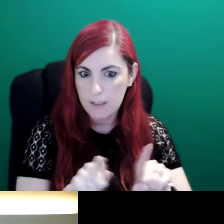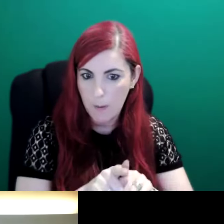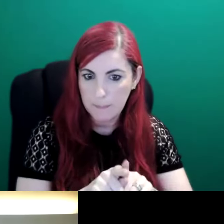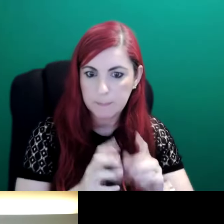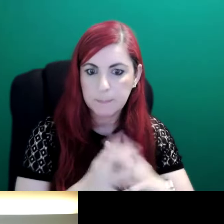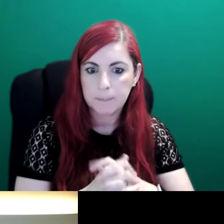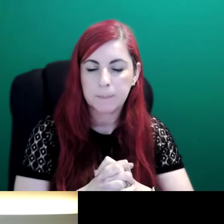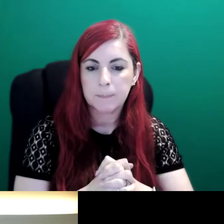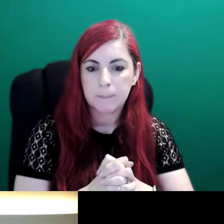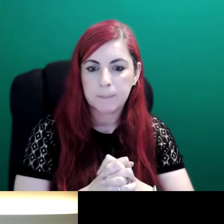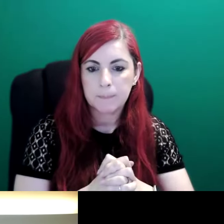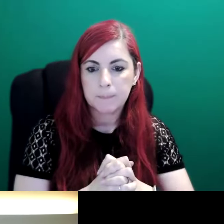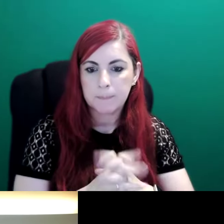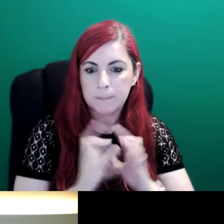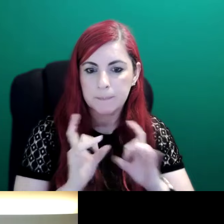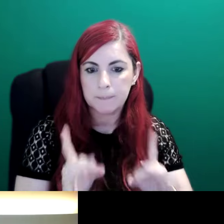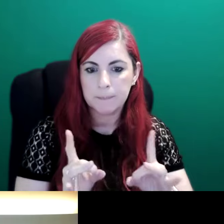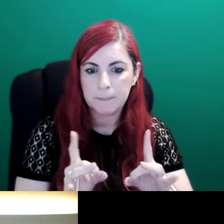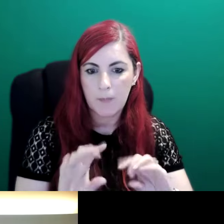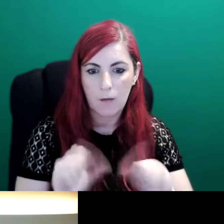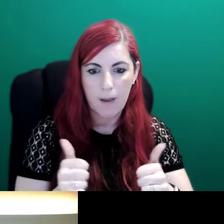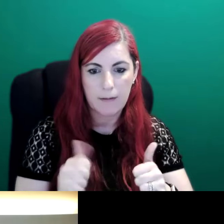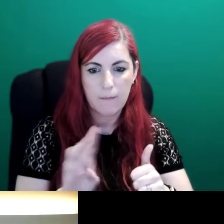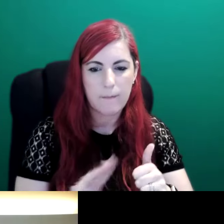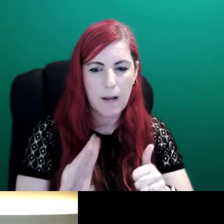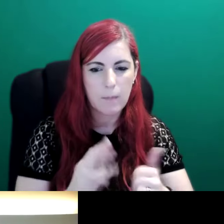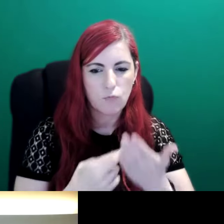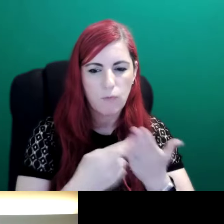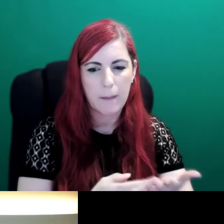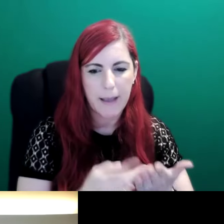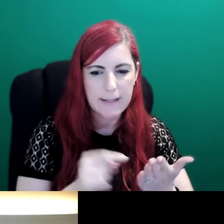Joanne Drum: Philip is recommending painting and, oh, sorry, is saying that Painting